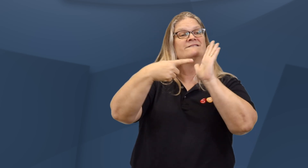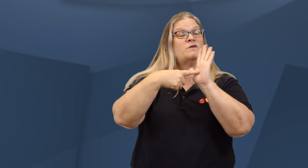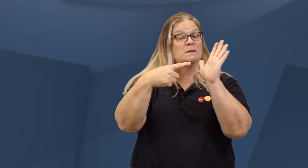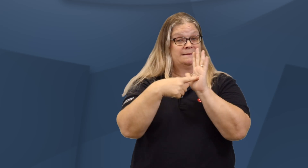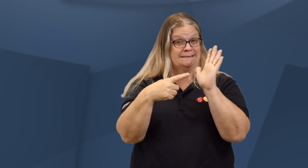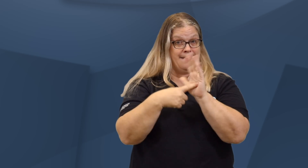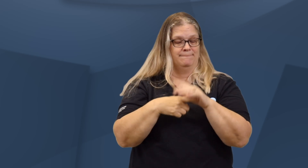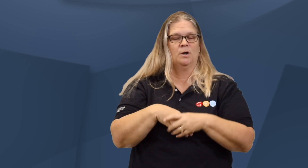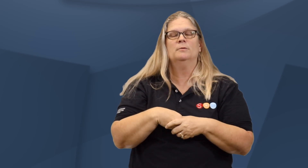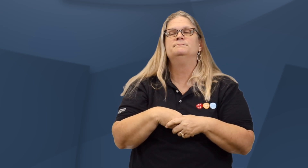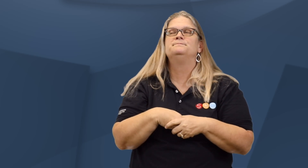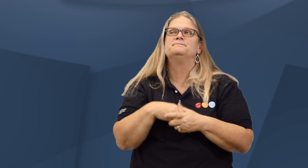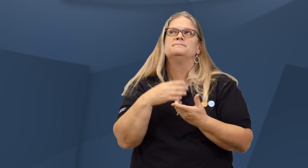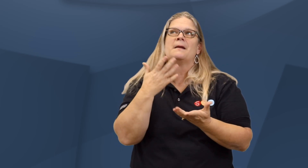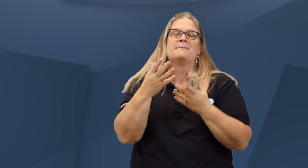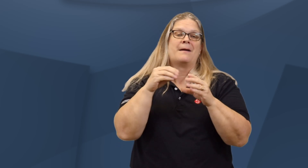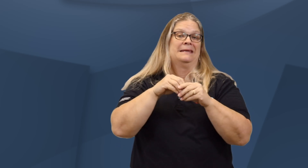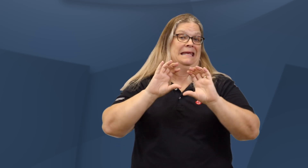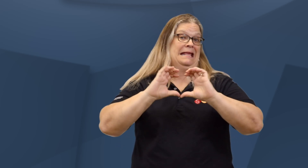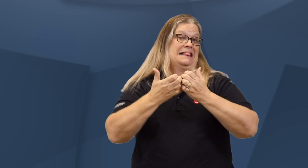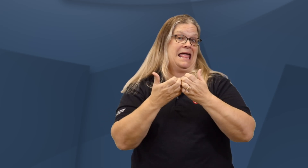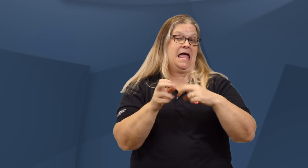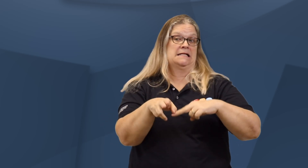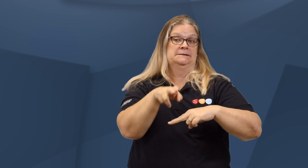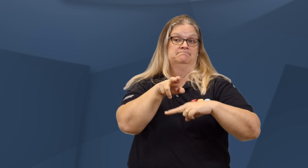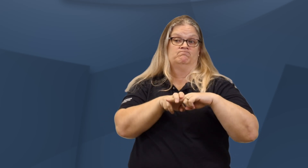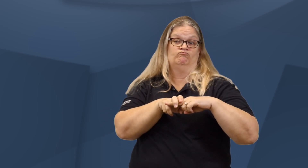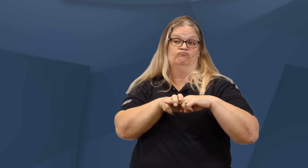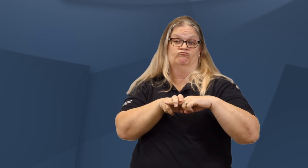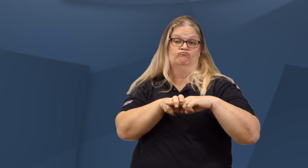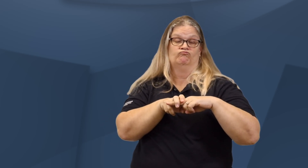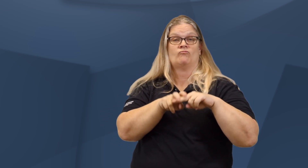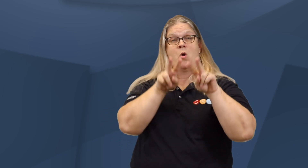So, for example, perhaps, a child is in the class.